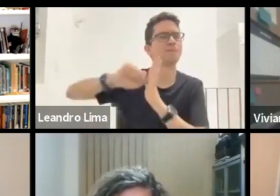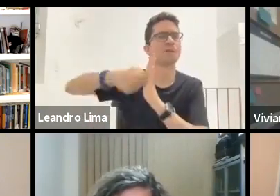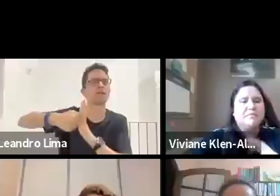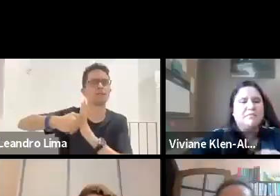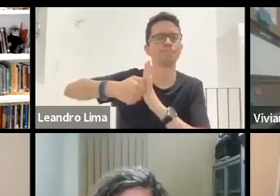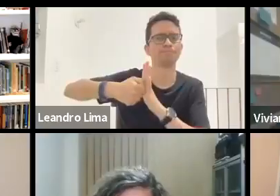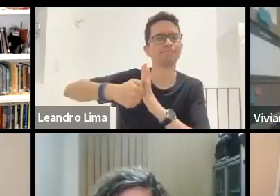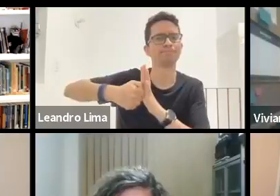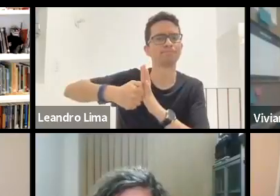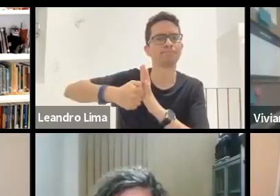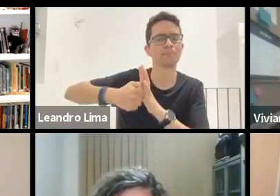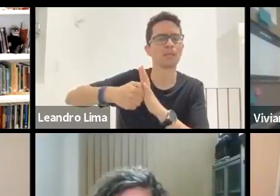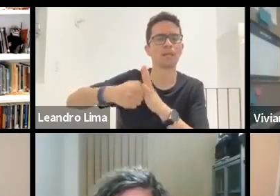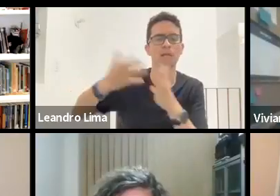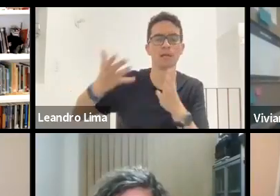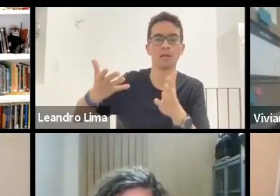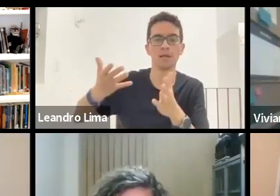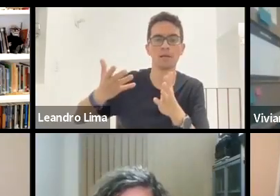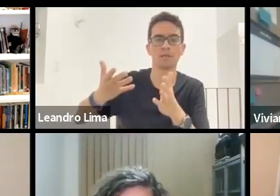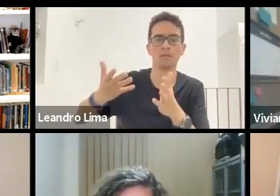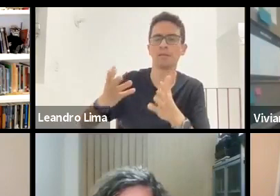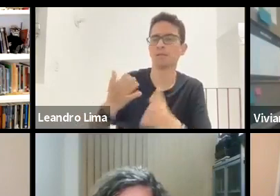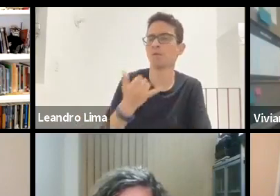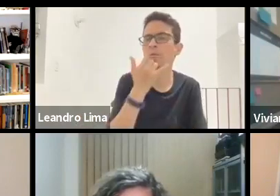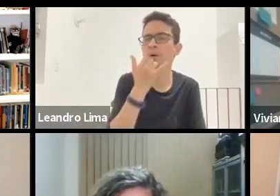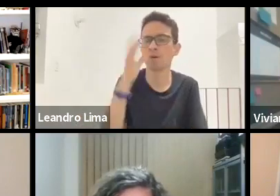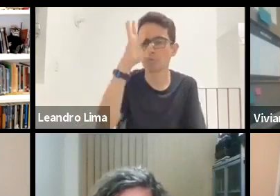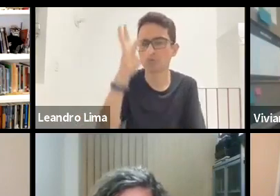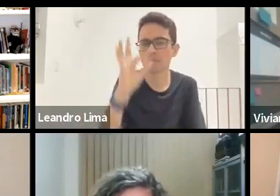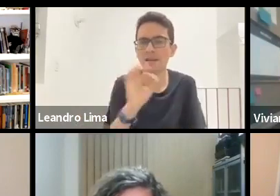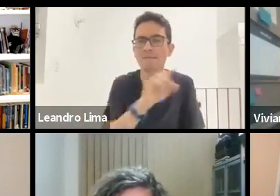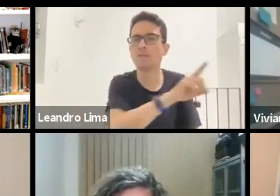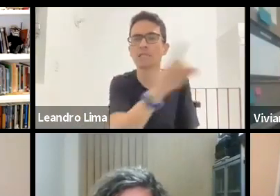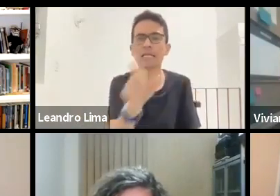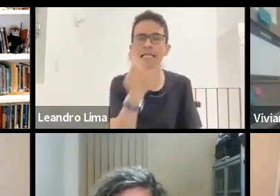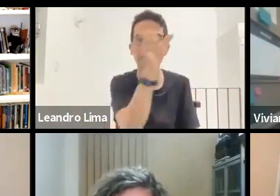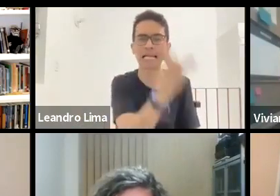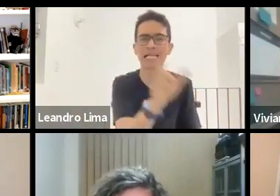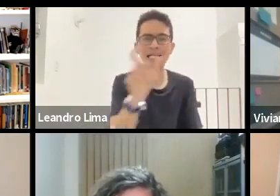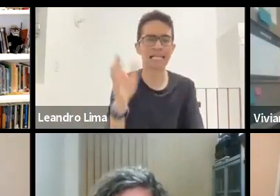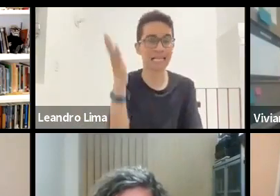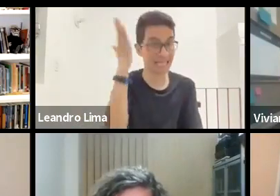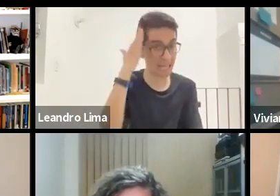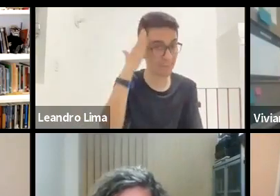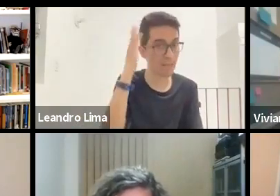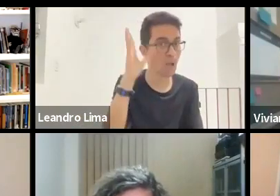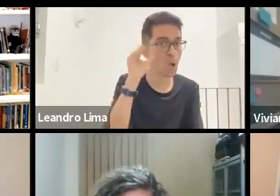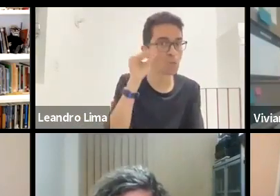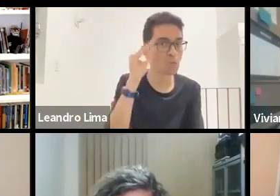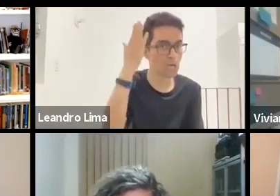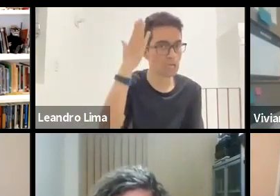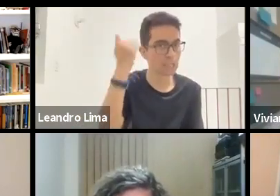how familiar. you are with them all but the are with them all but the common Core state Standards the Core state Standards the names give it away standards give it away standardized